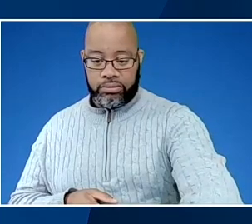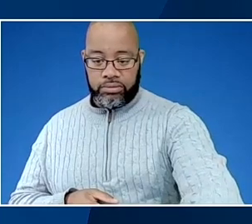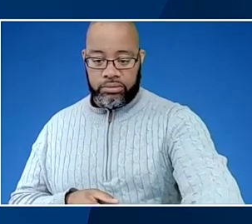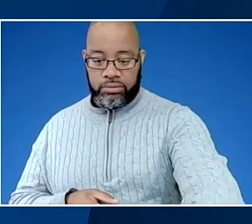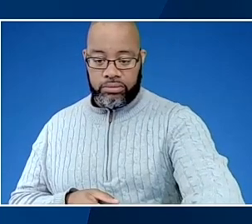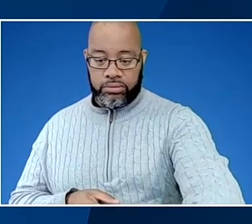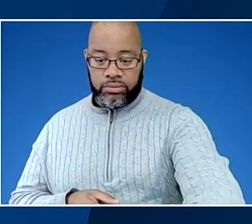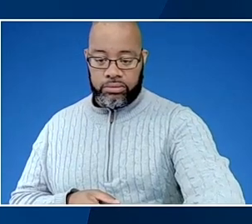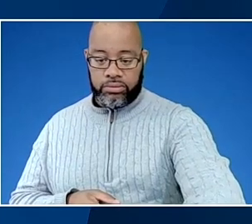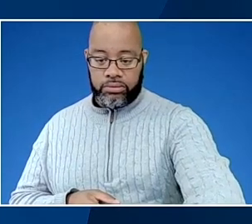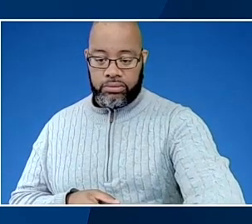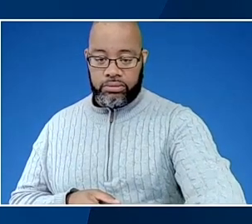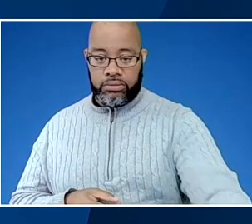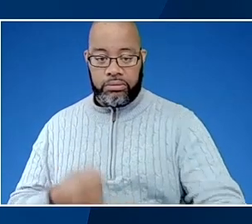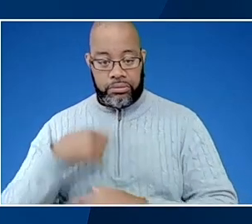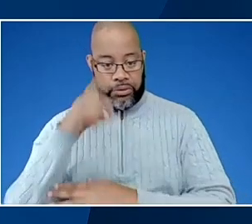I do. Okay. D'Angelo?